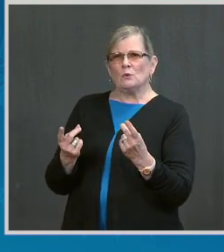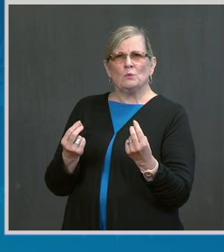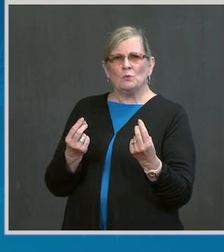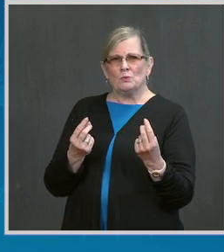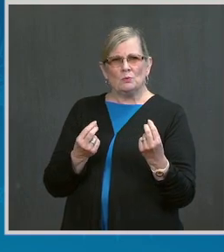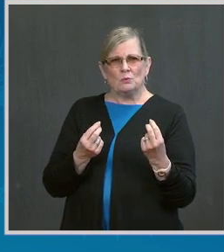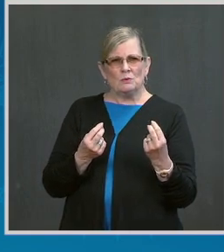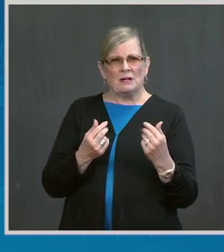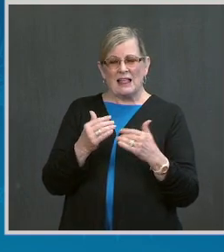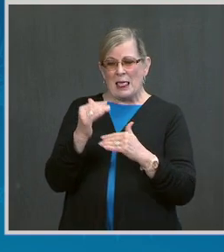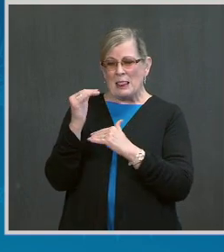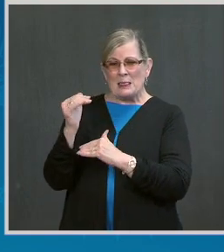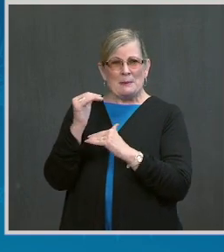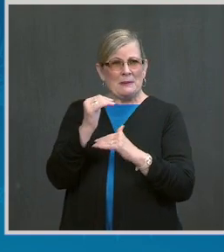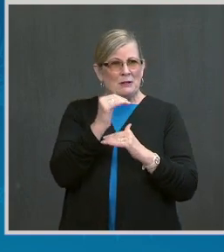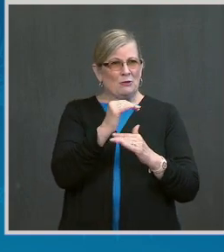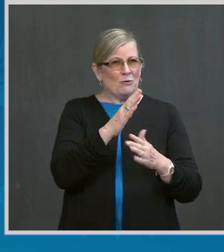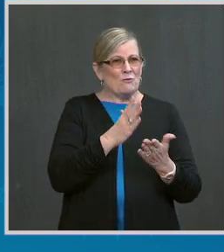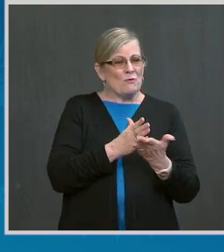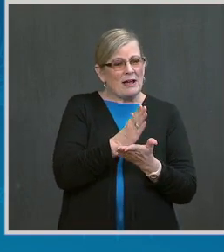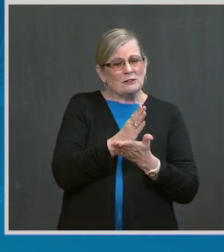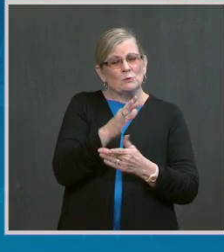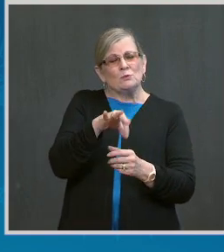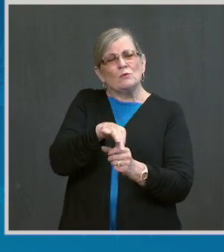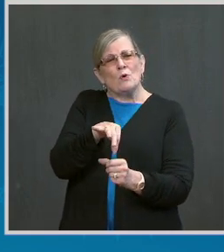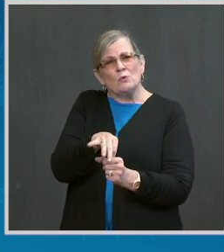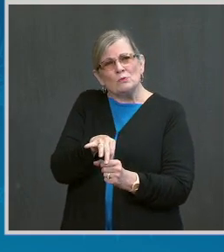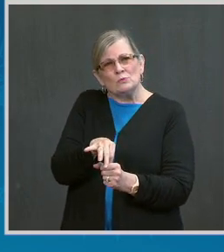And while we must be vigilant in defending the voting rights